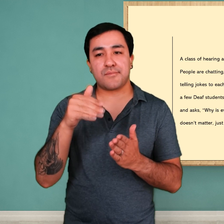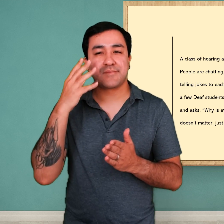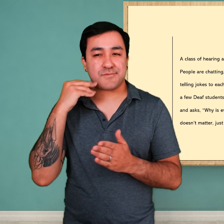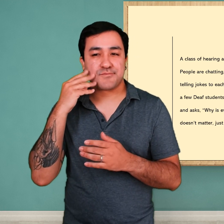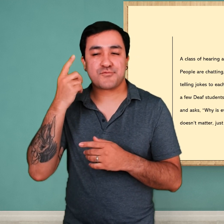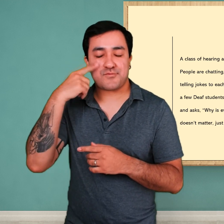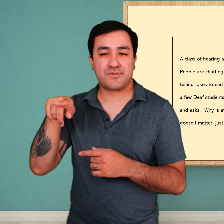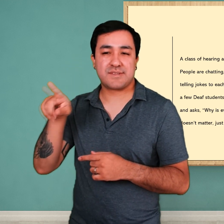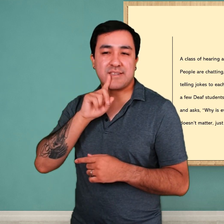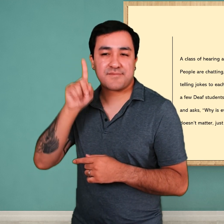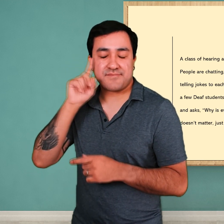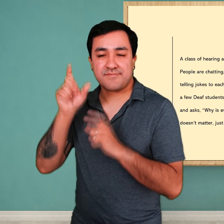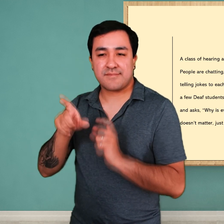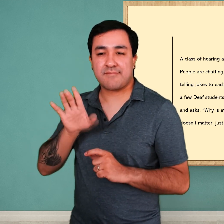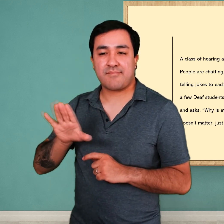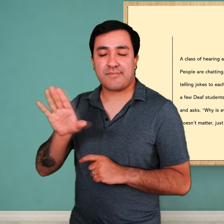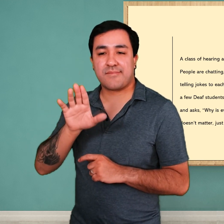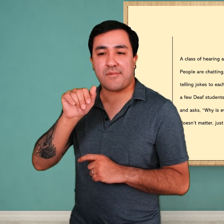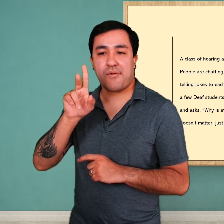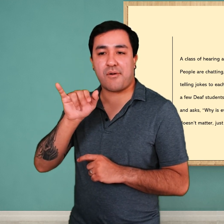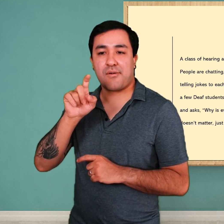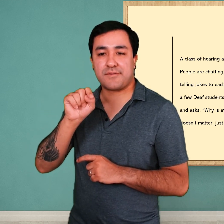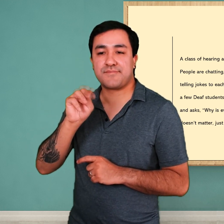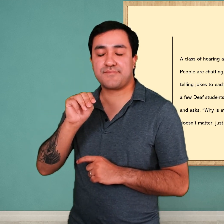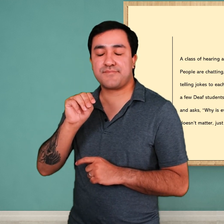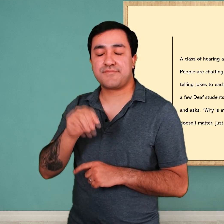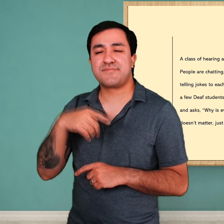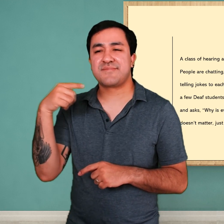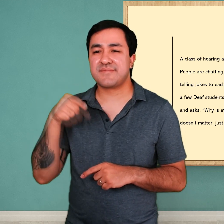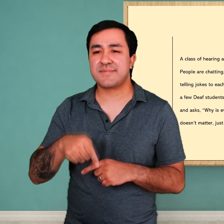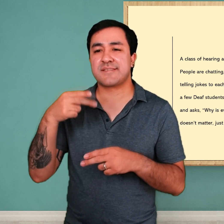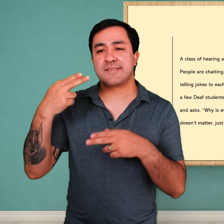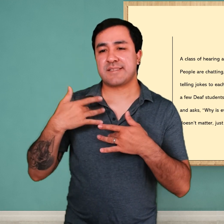Scenario #3 is a common form of audism experienced by Deaf people.